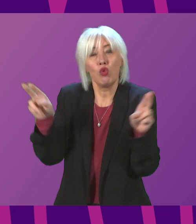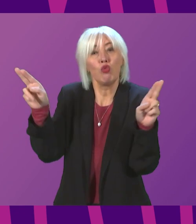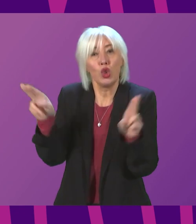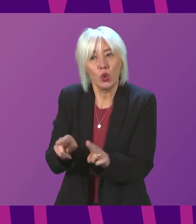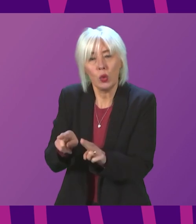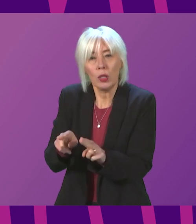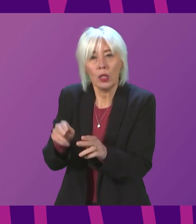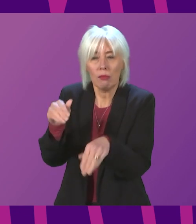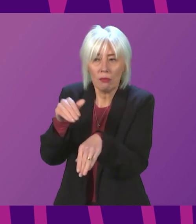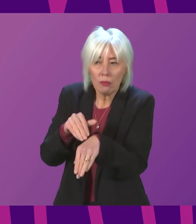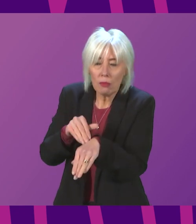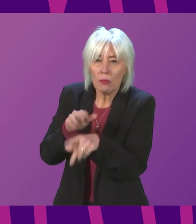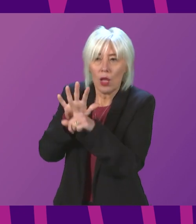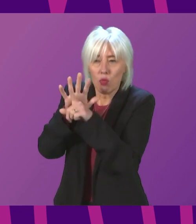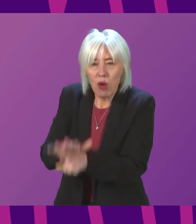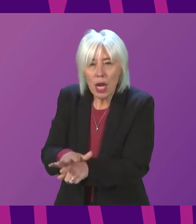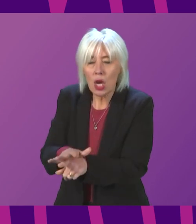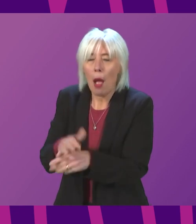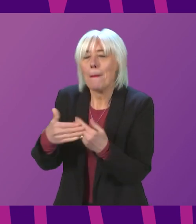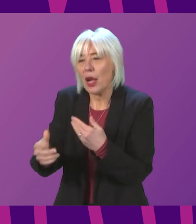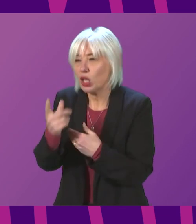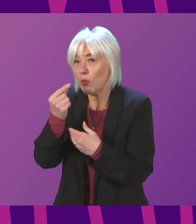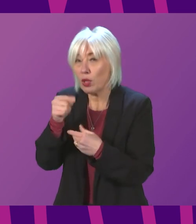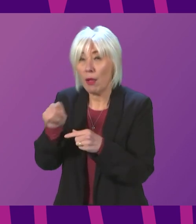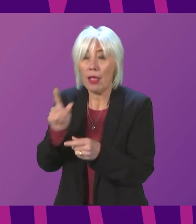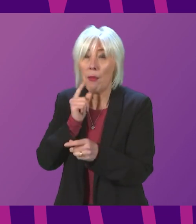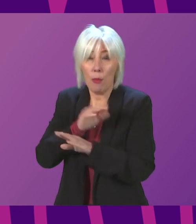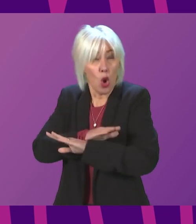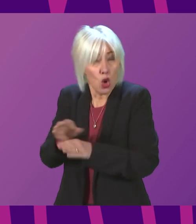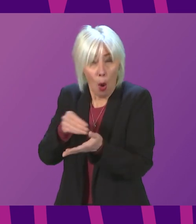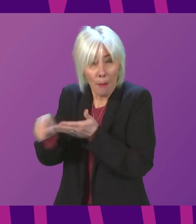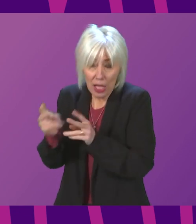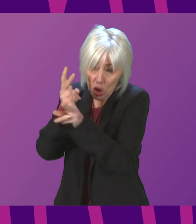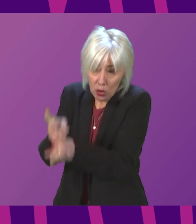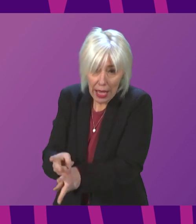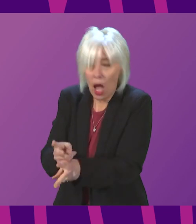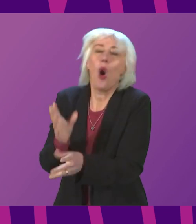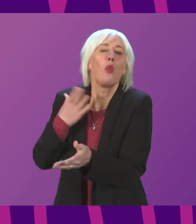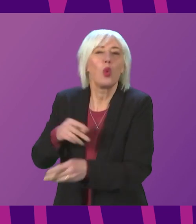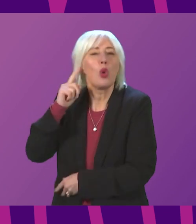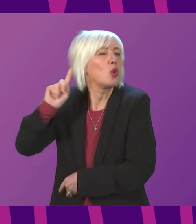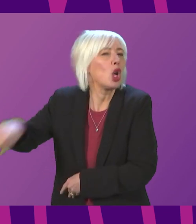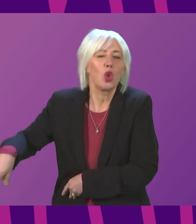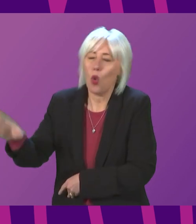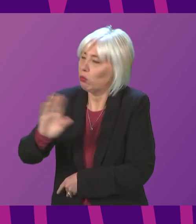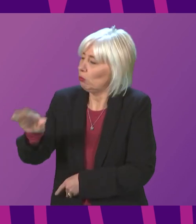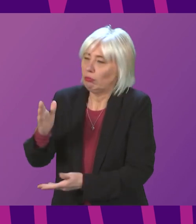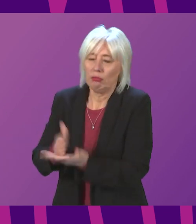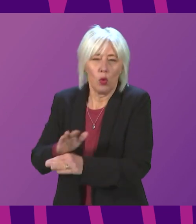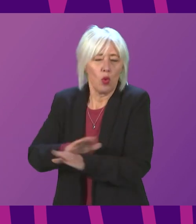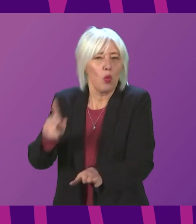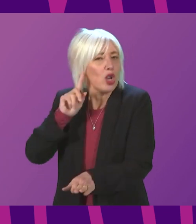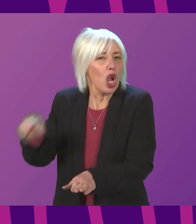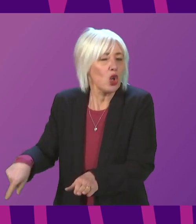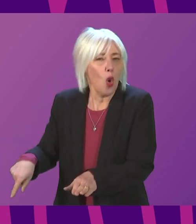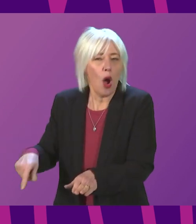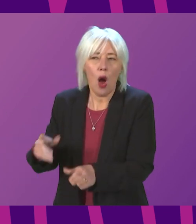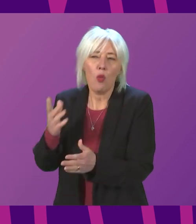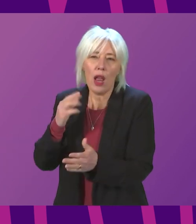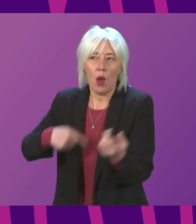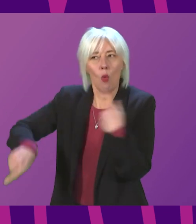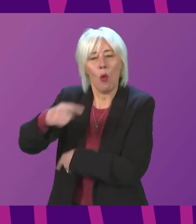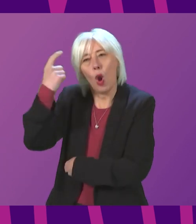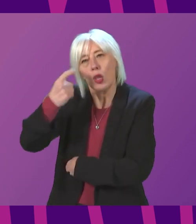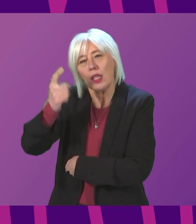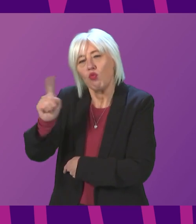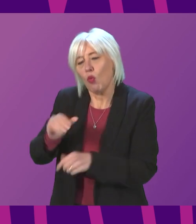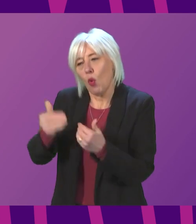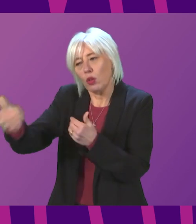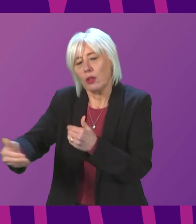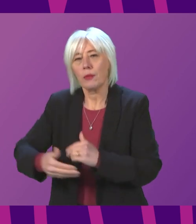We will continue to make sure that unpaid carers are not ignored in that wider consideration.